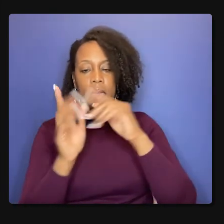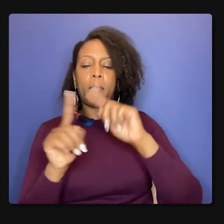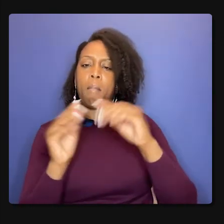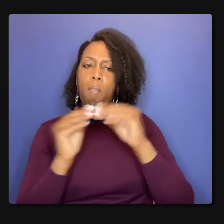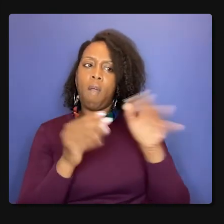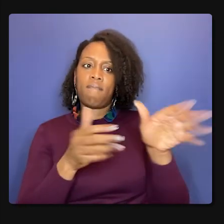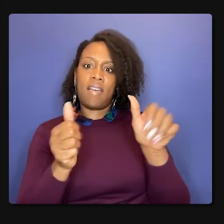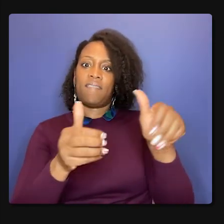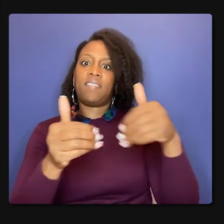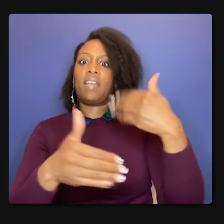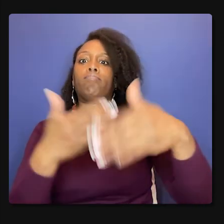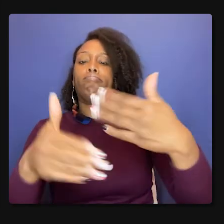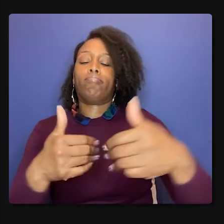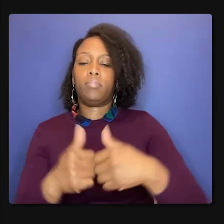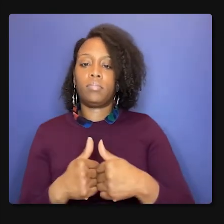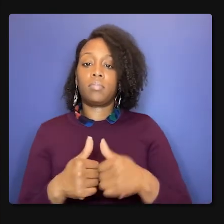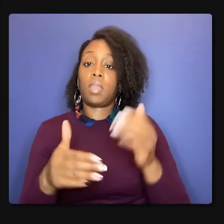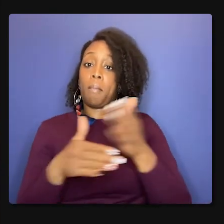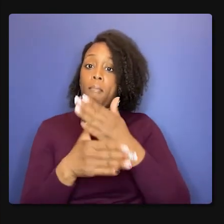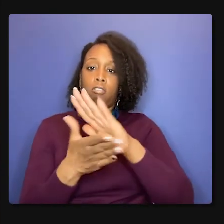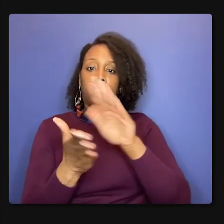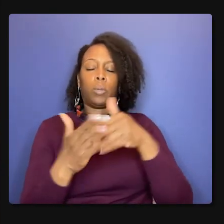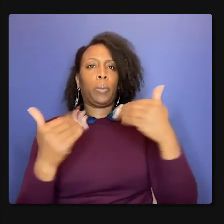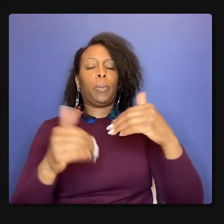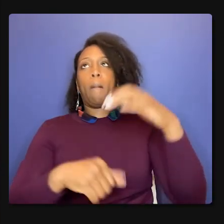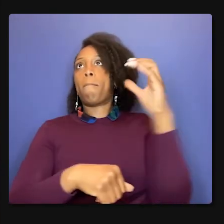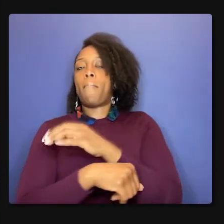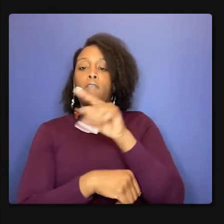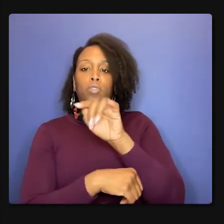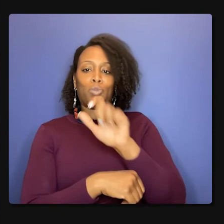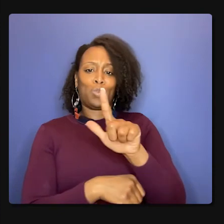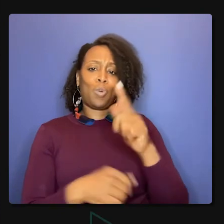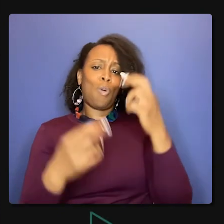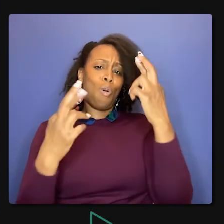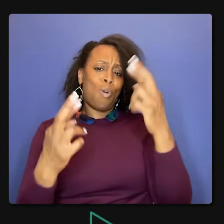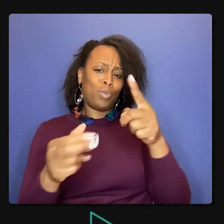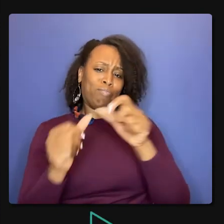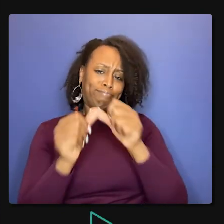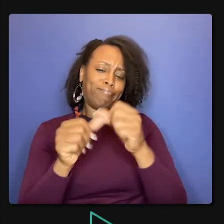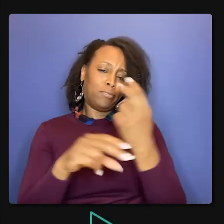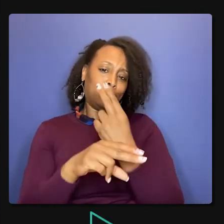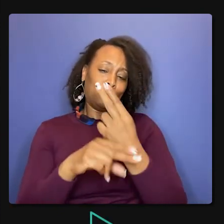but should get faster over time. Partner Center is a powerful tool that we hope you'll continue